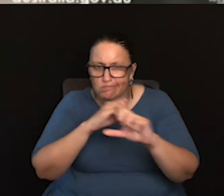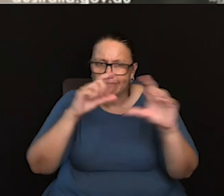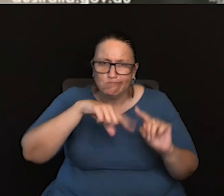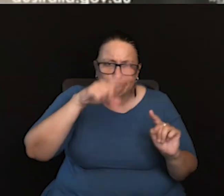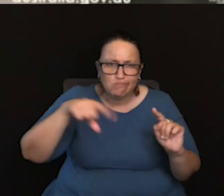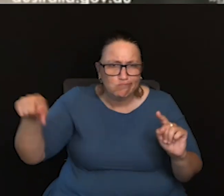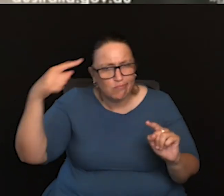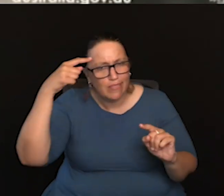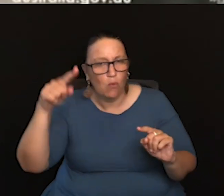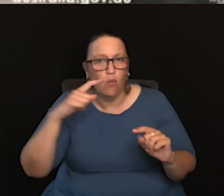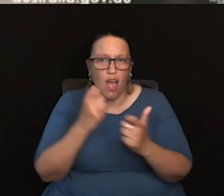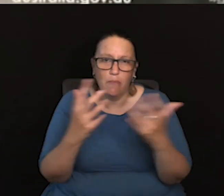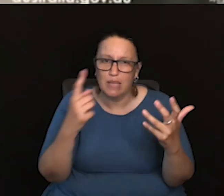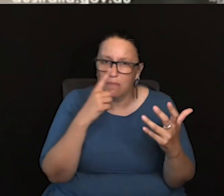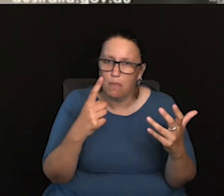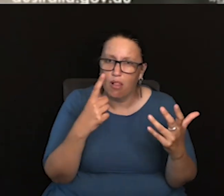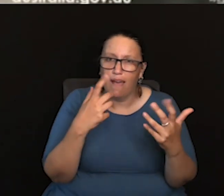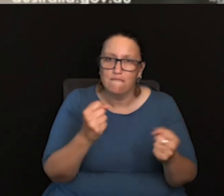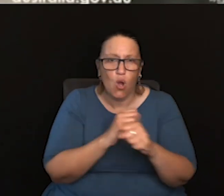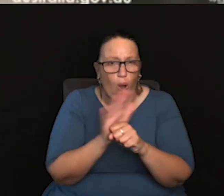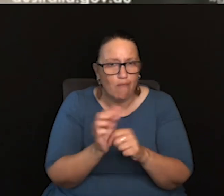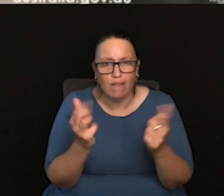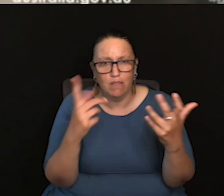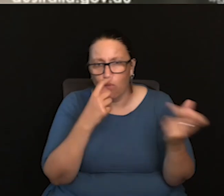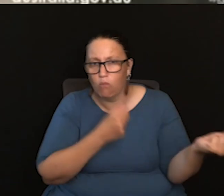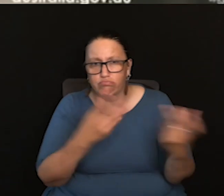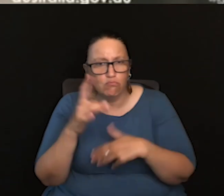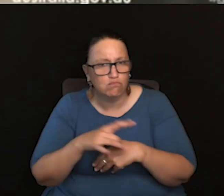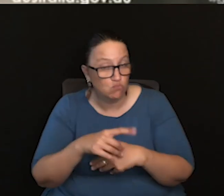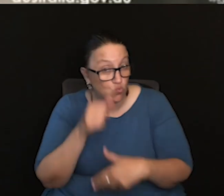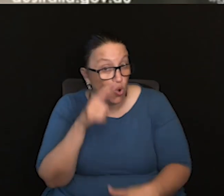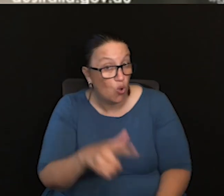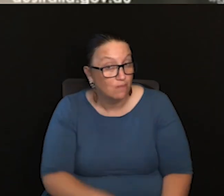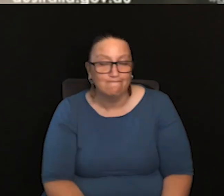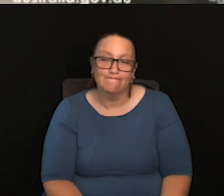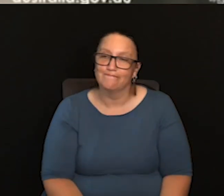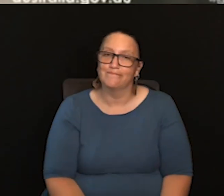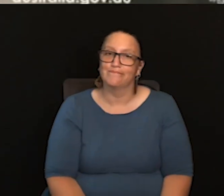who are running the school's programs. Alright, I think, is that everything? Alright, thank you, everybody.